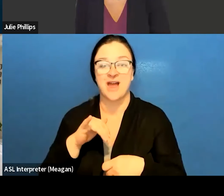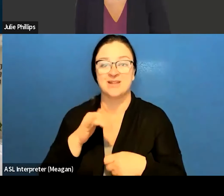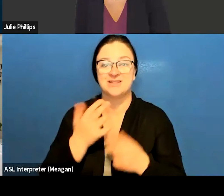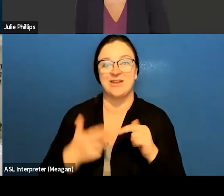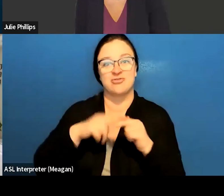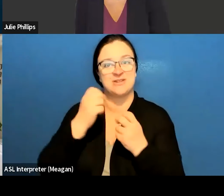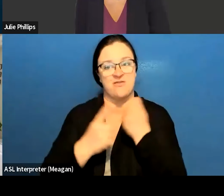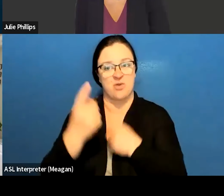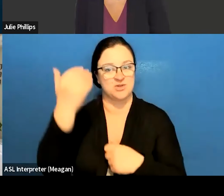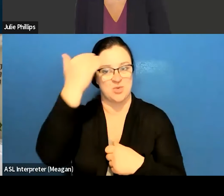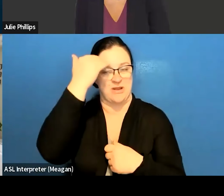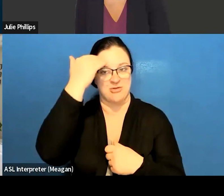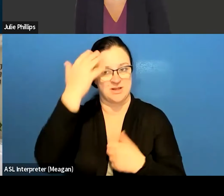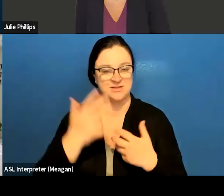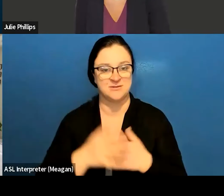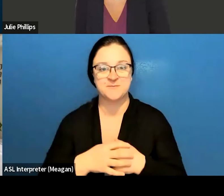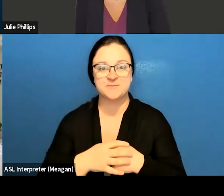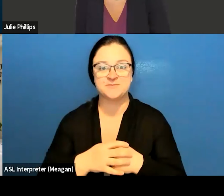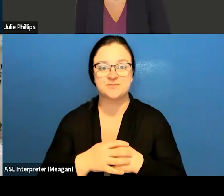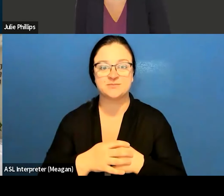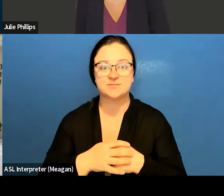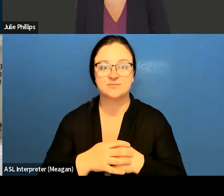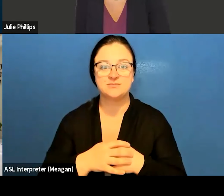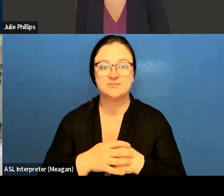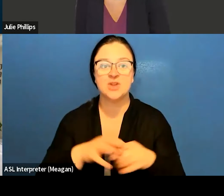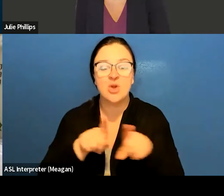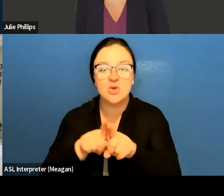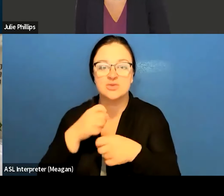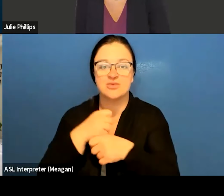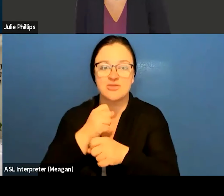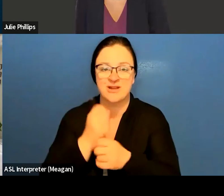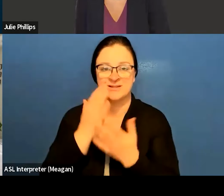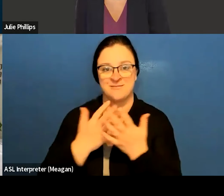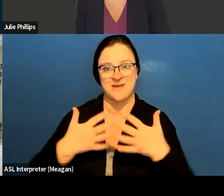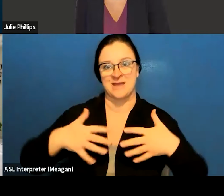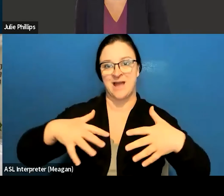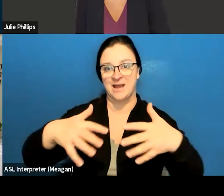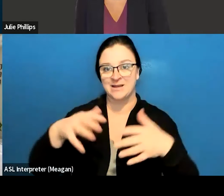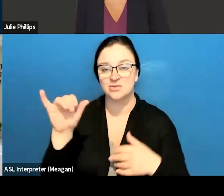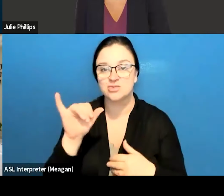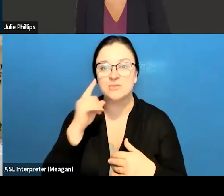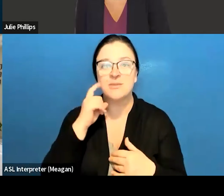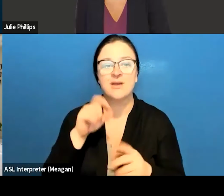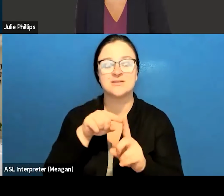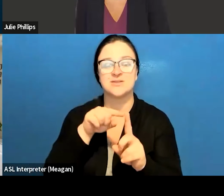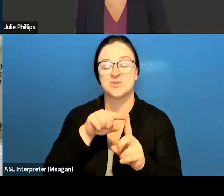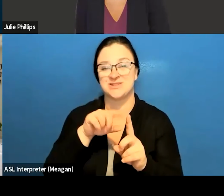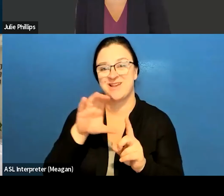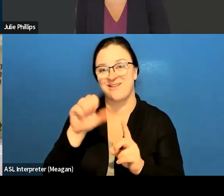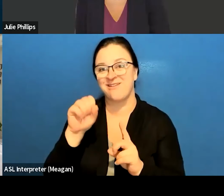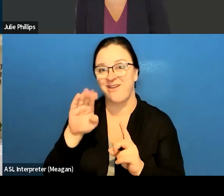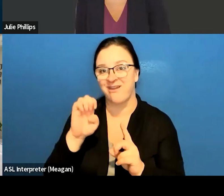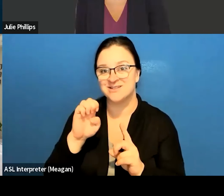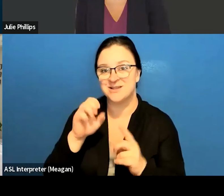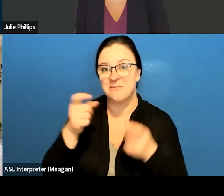and also it created obviously some anxiety, because it was a case manager with a client incident.